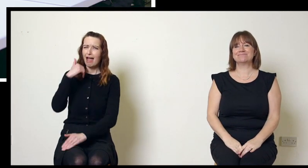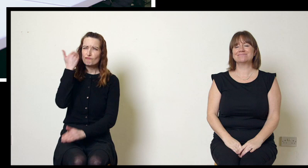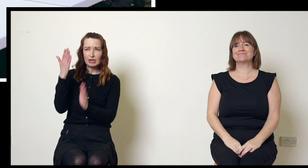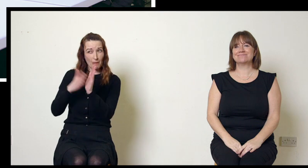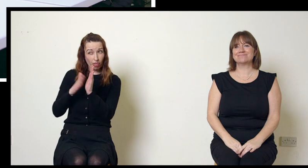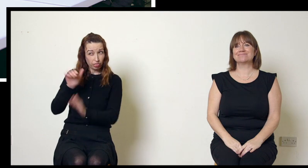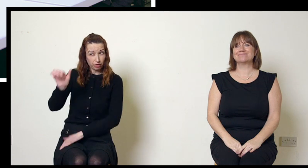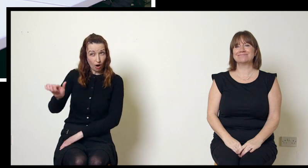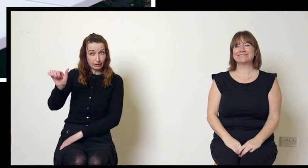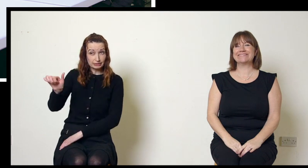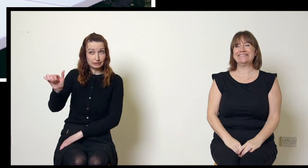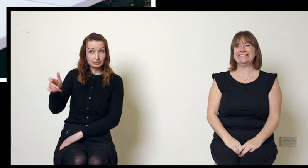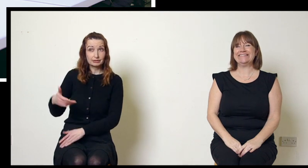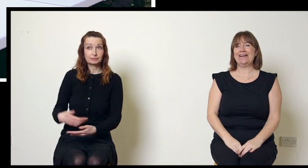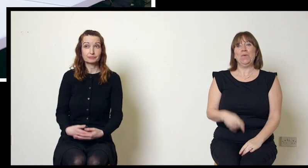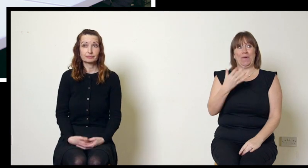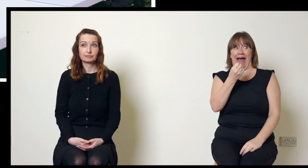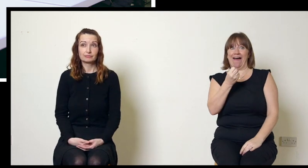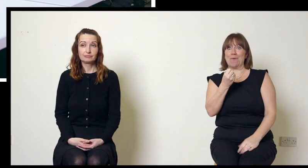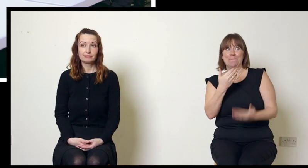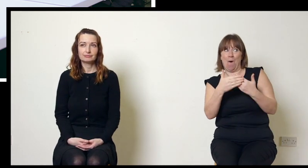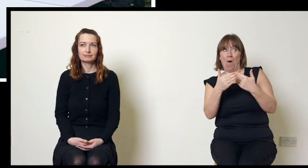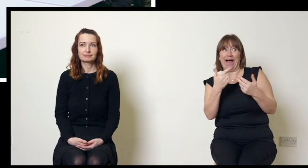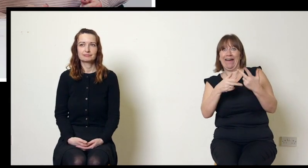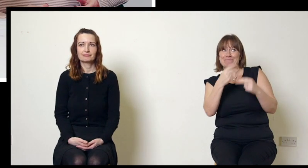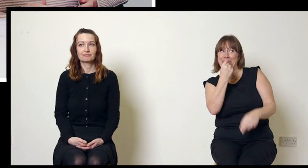We could have you longer if we would, if we could. Yeah!